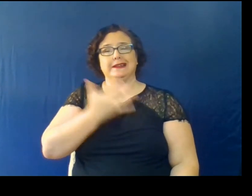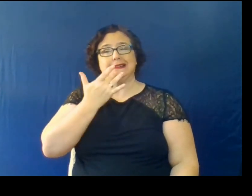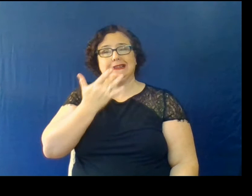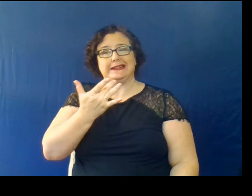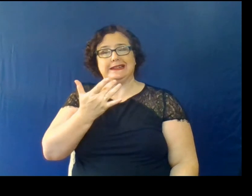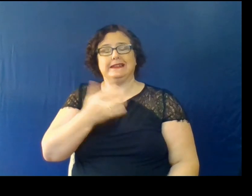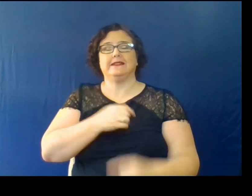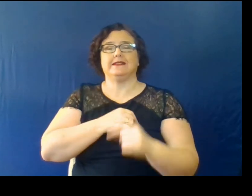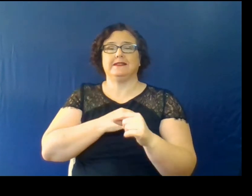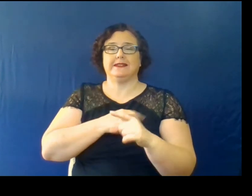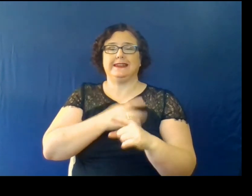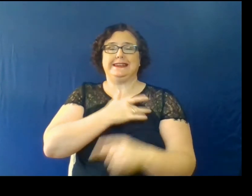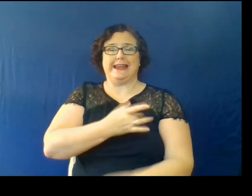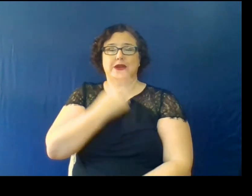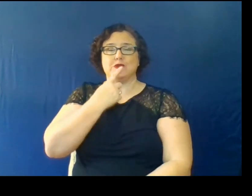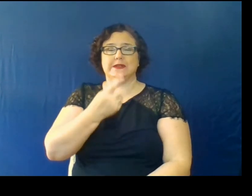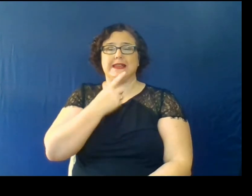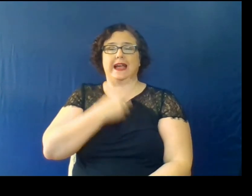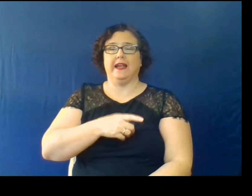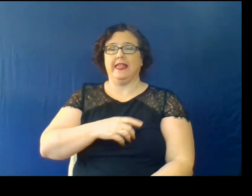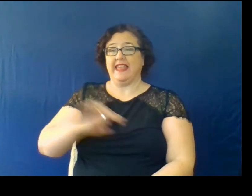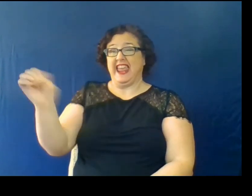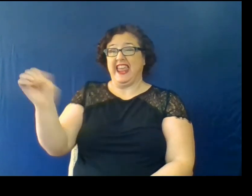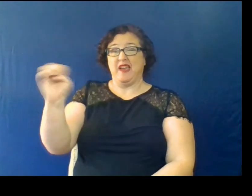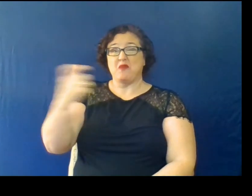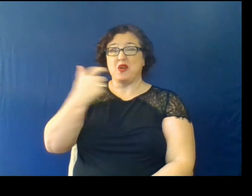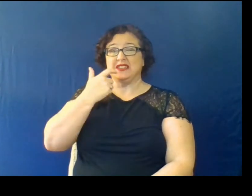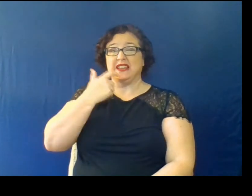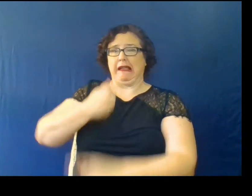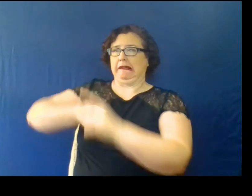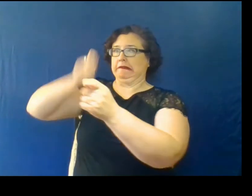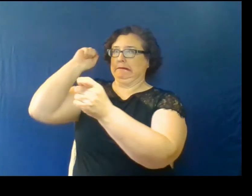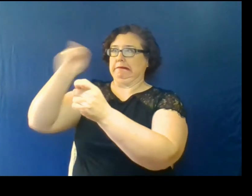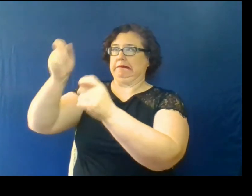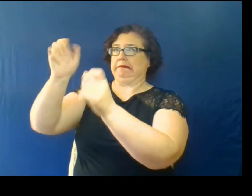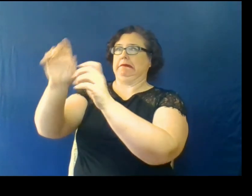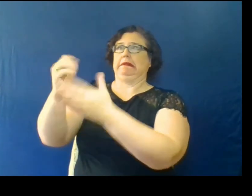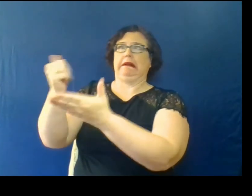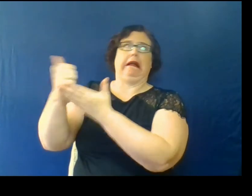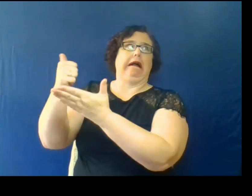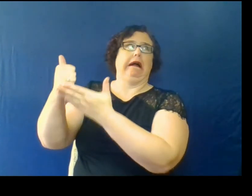you gotta break the emergency glass and you gotta make sure you can advocate the right ways.